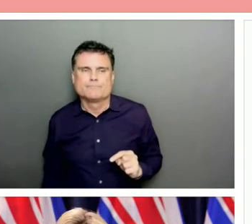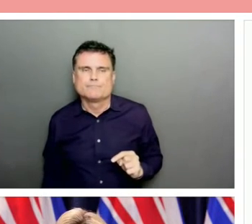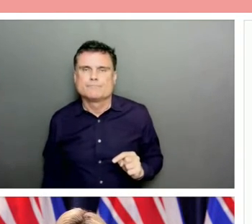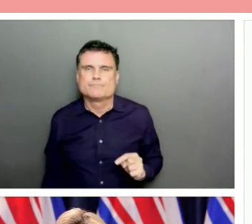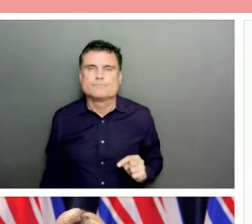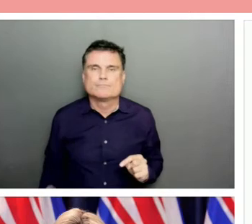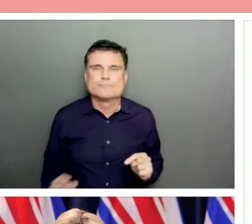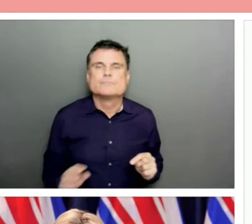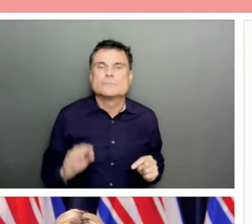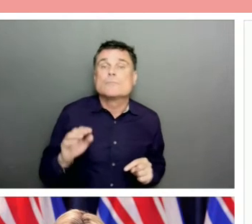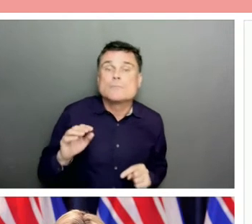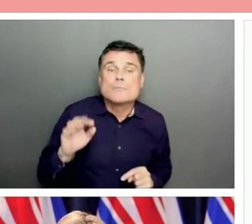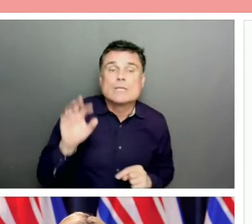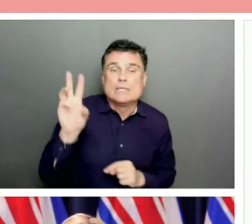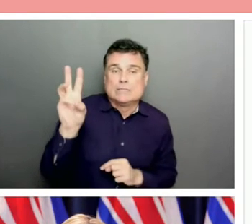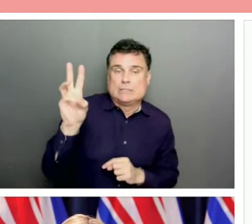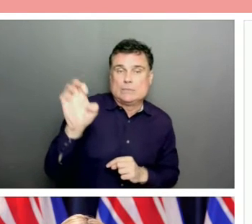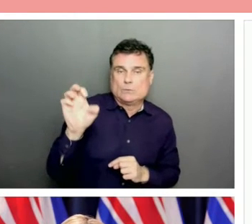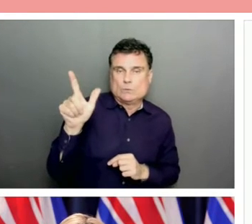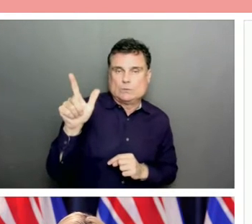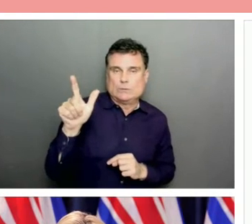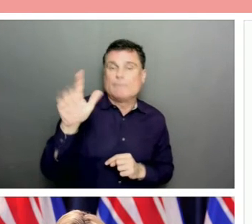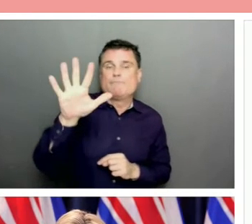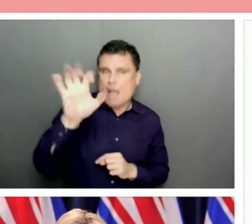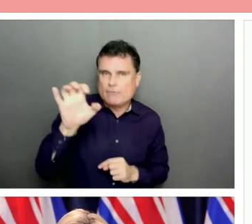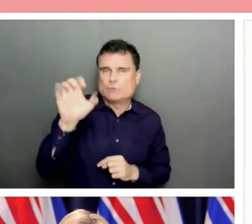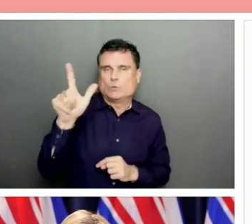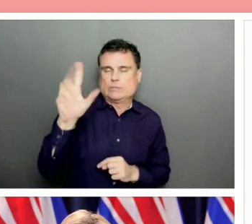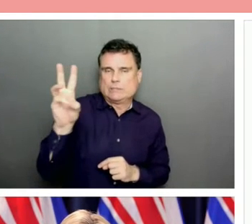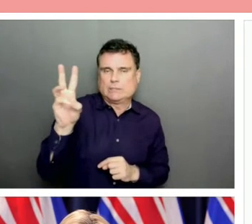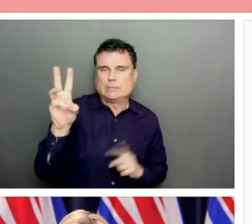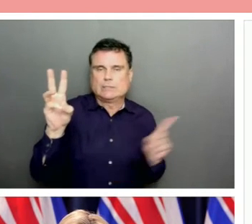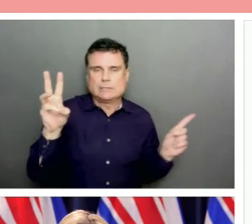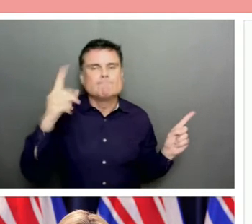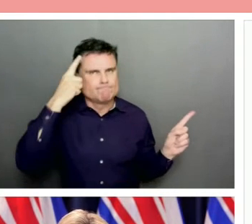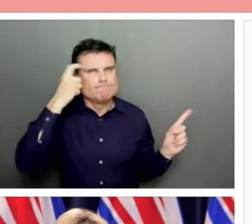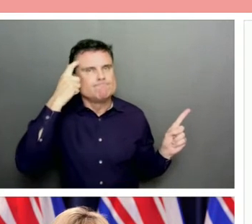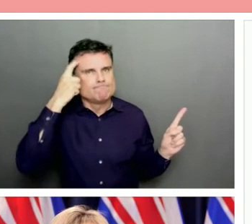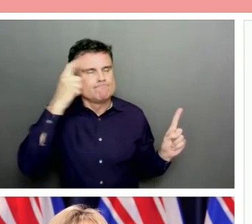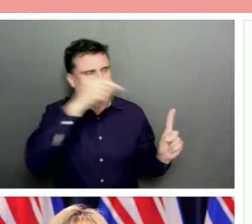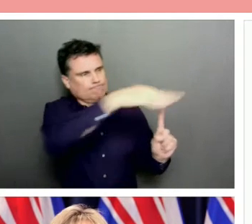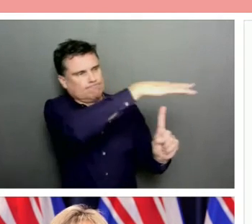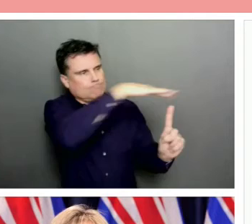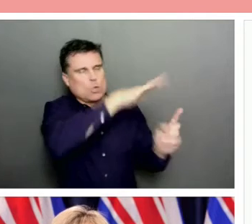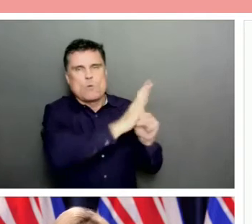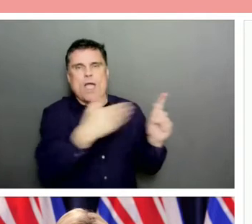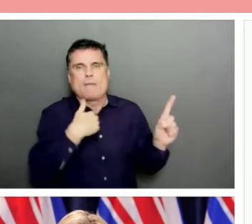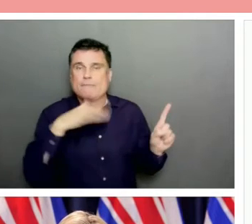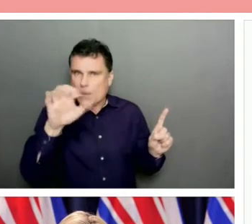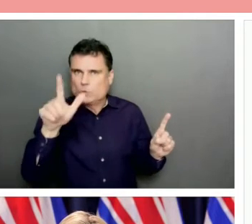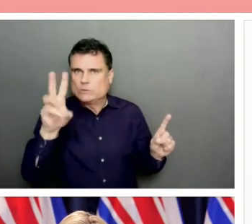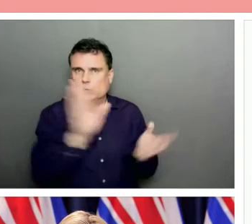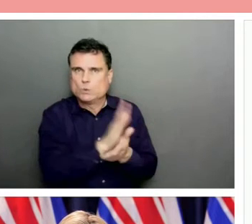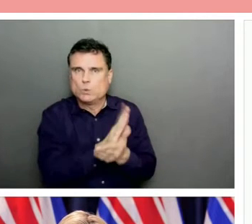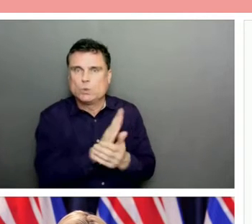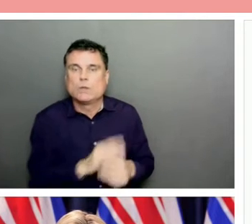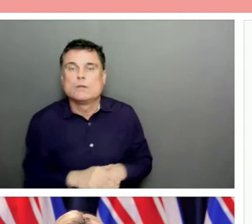others. The vast majority of those, about 292, almost 300, have been elementary